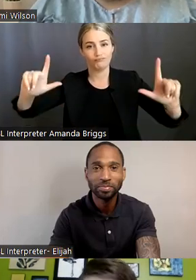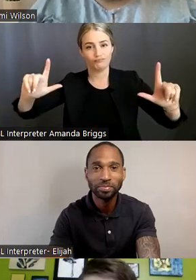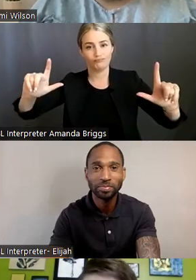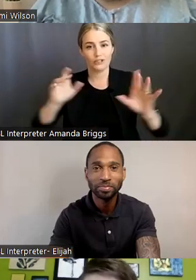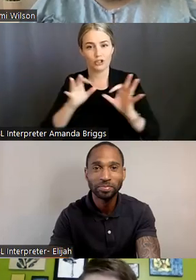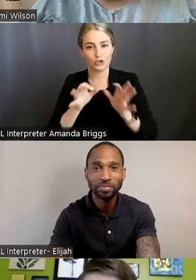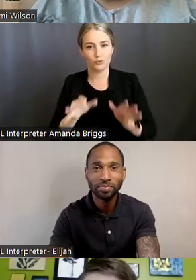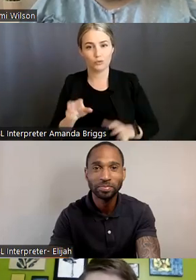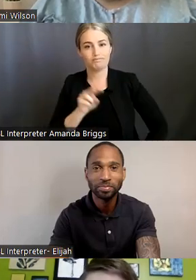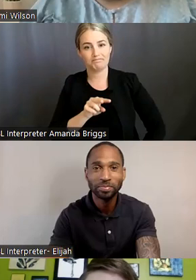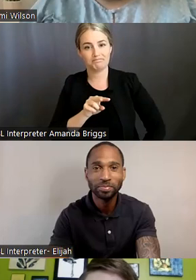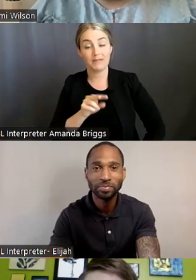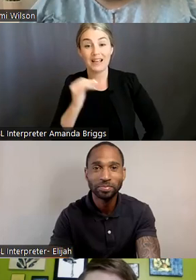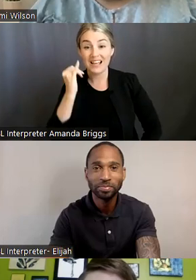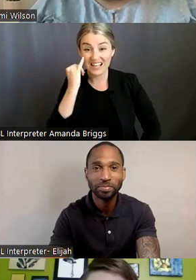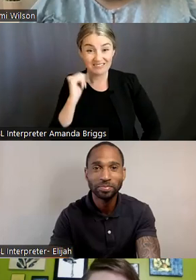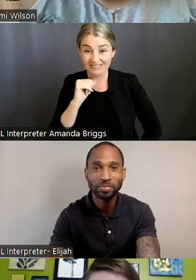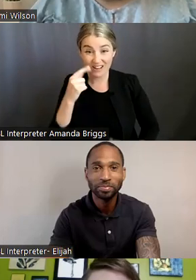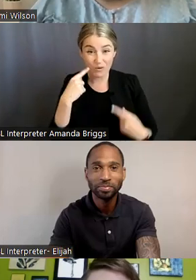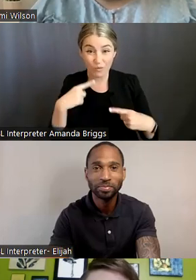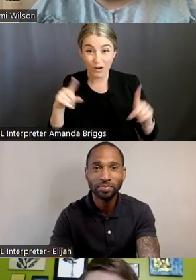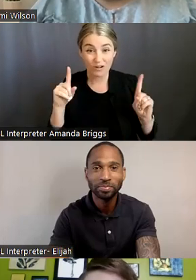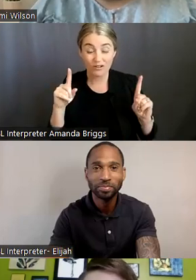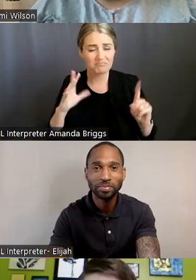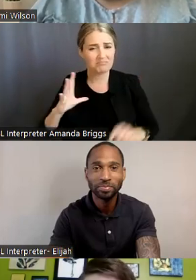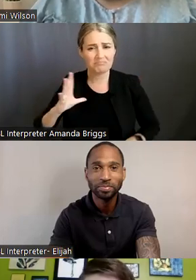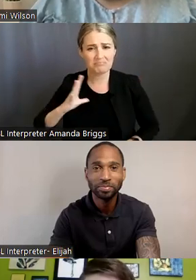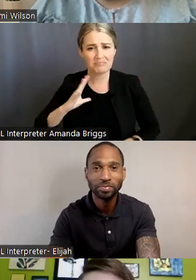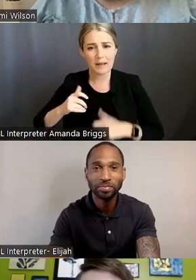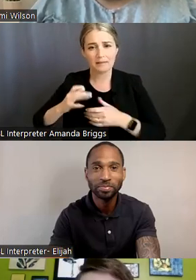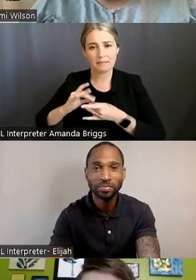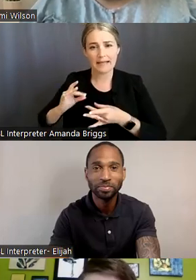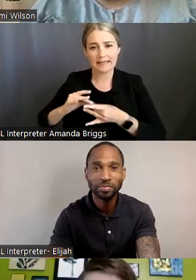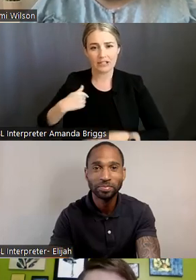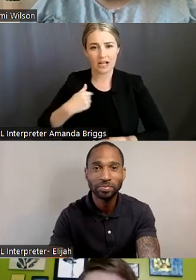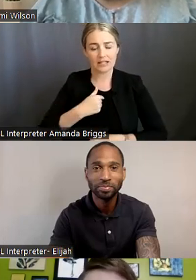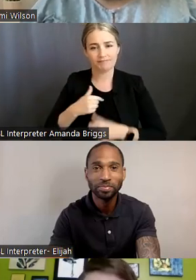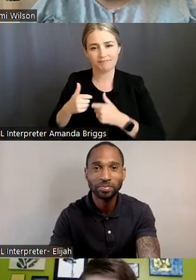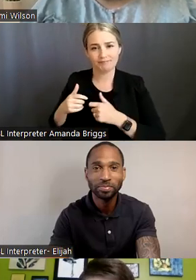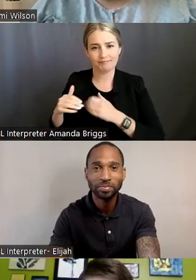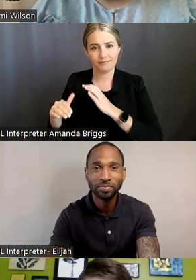message us us in the chat, either myself Brandy or Miranda. Please let us know, and we'll make sure that you have the ability to pin.